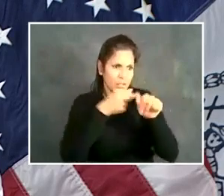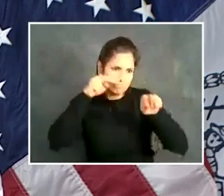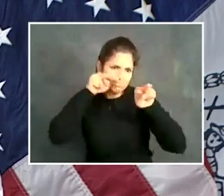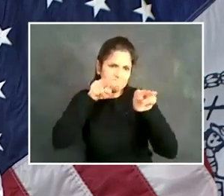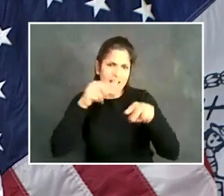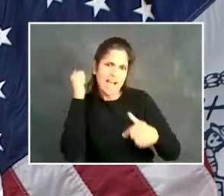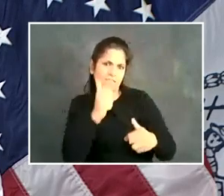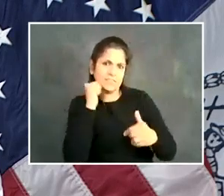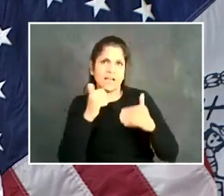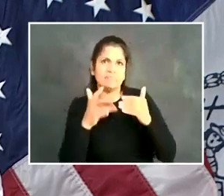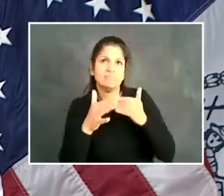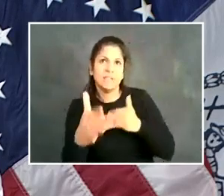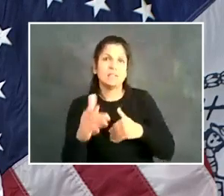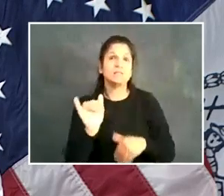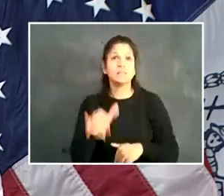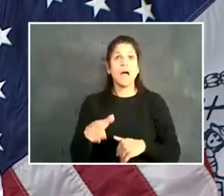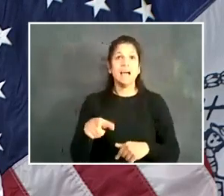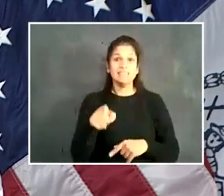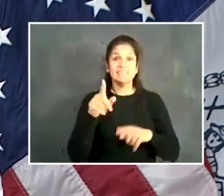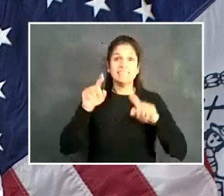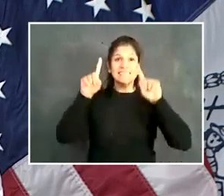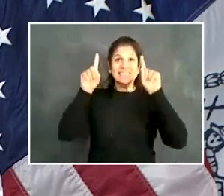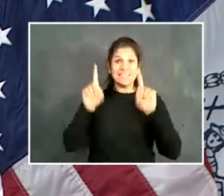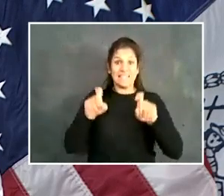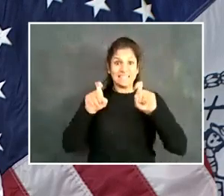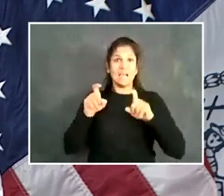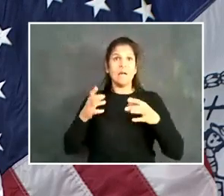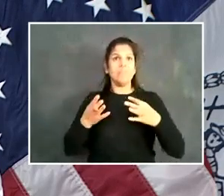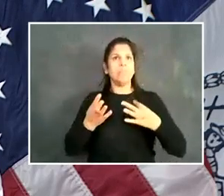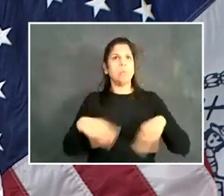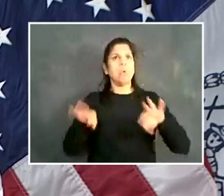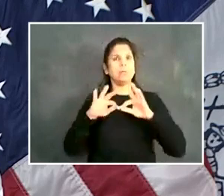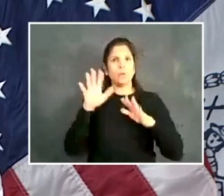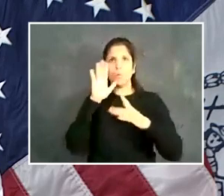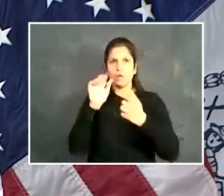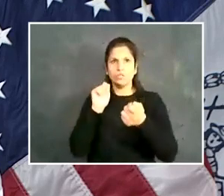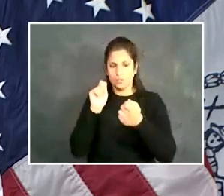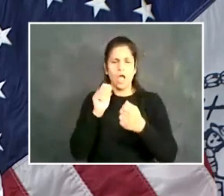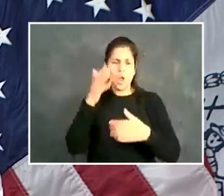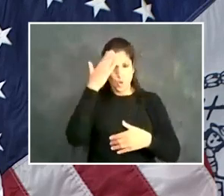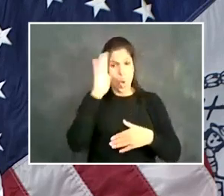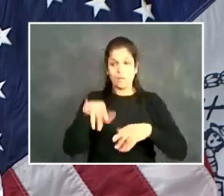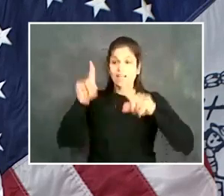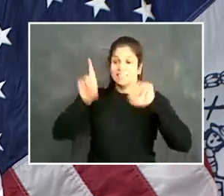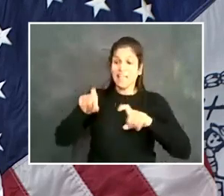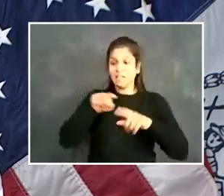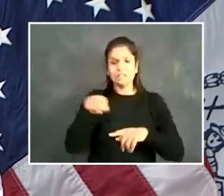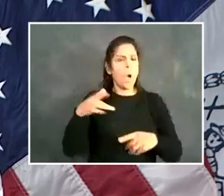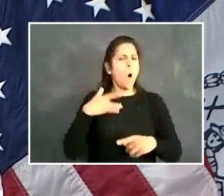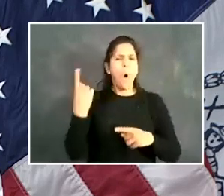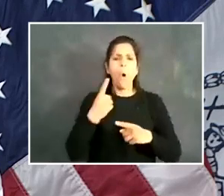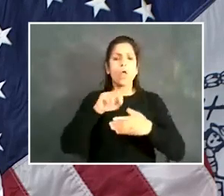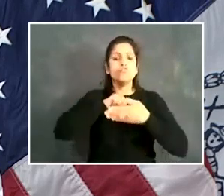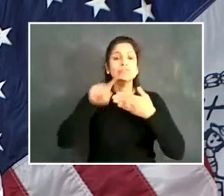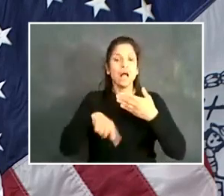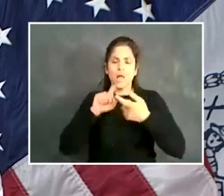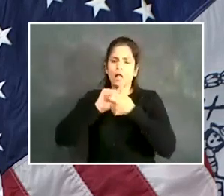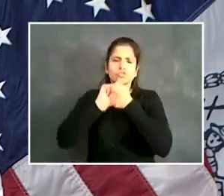WILL CHANGE A LOT MORE. ON THE QUESTION OF CERTIFICATES, THAT IS SOMETHING WE HAVE TO